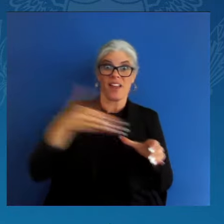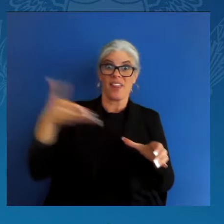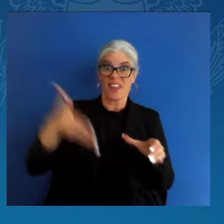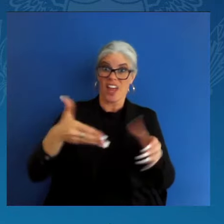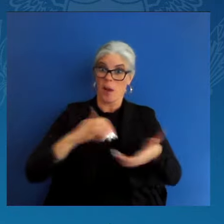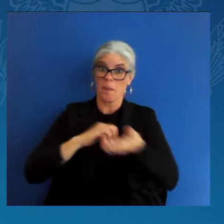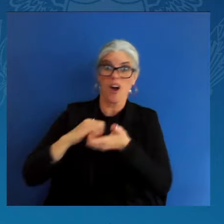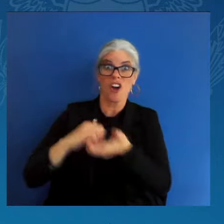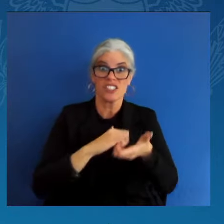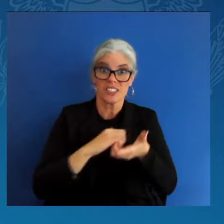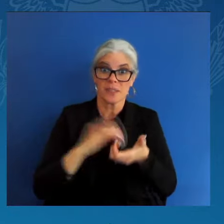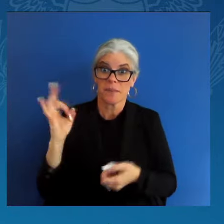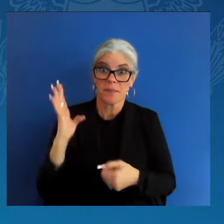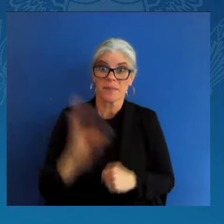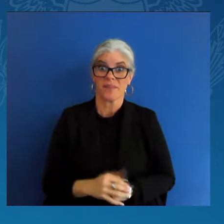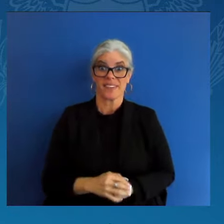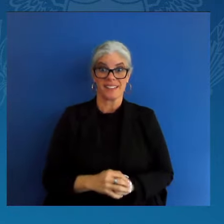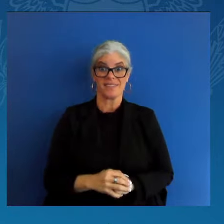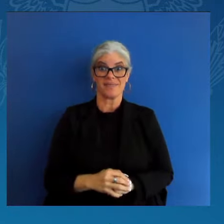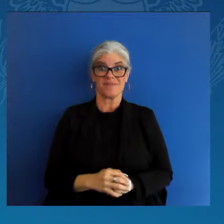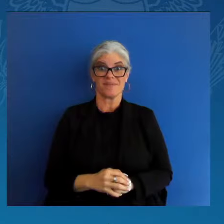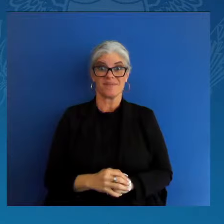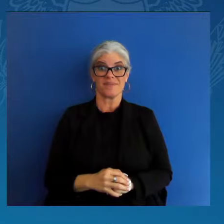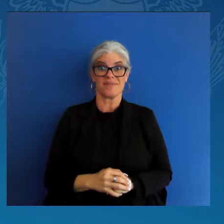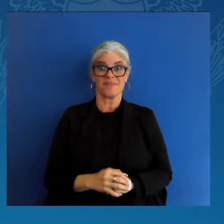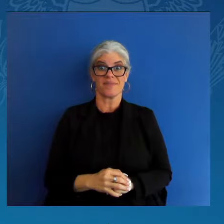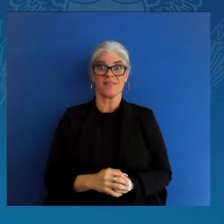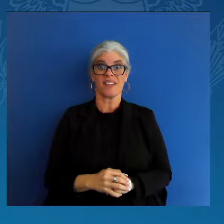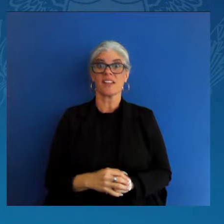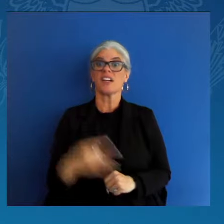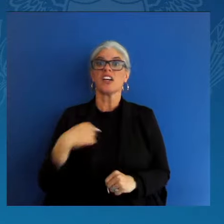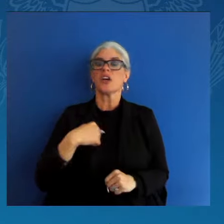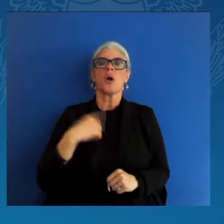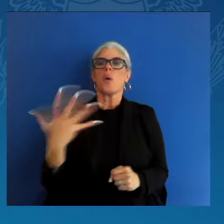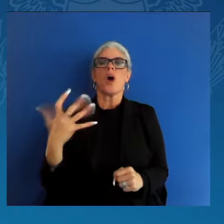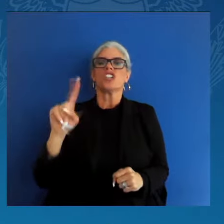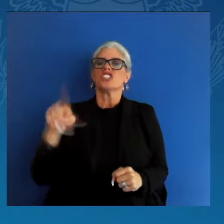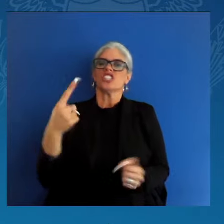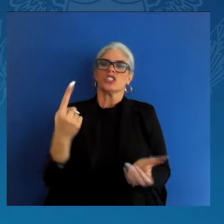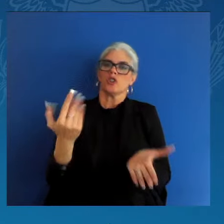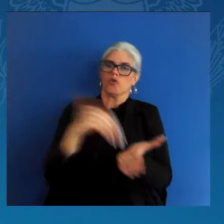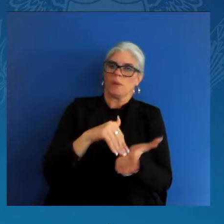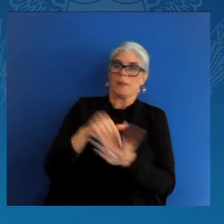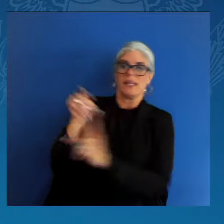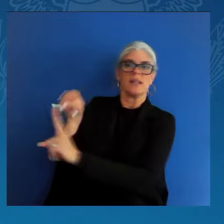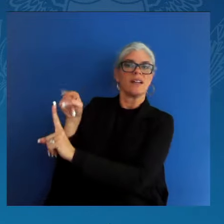which is our intention, alongside American astronauts, to land an international astronaut